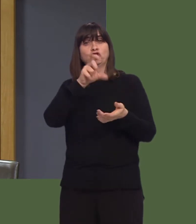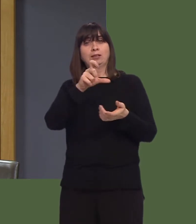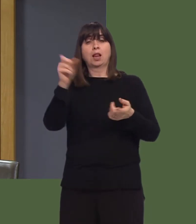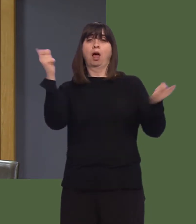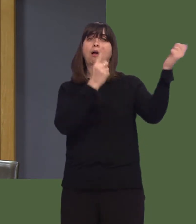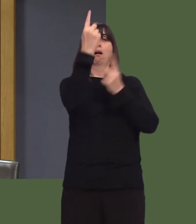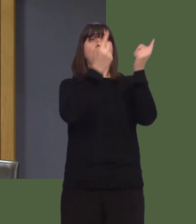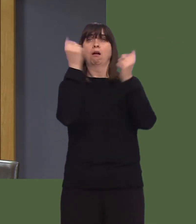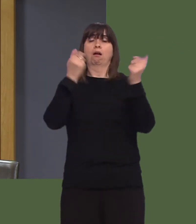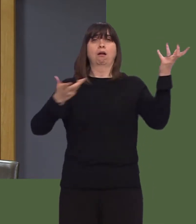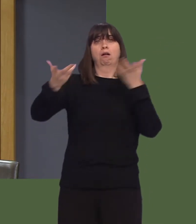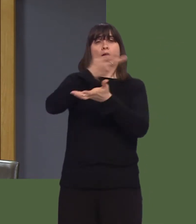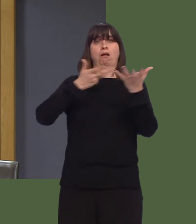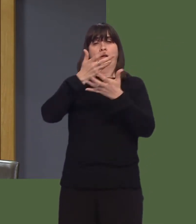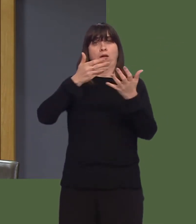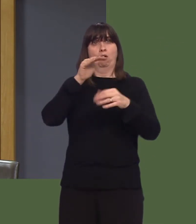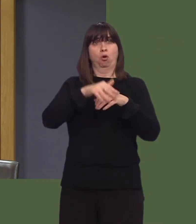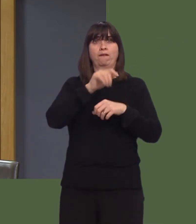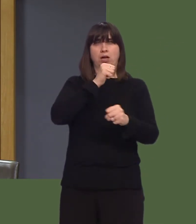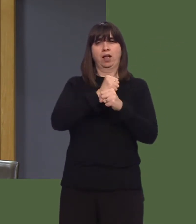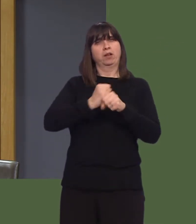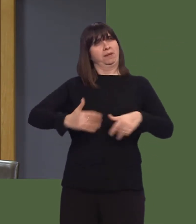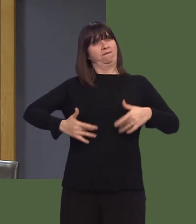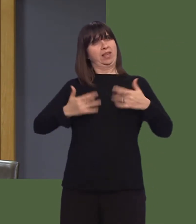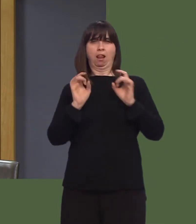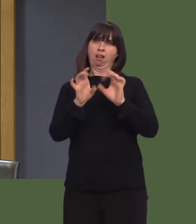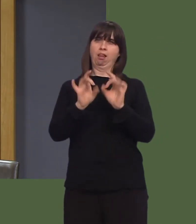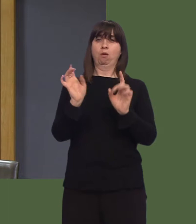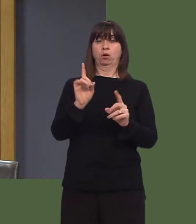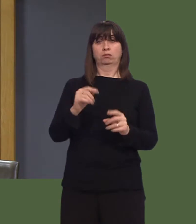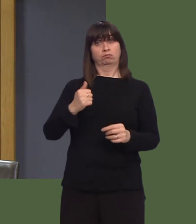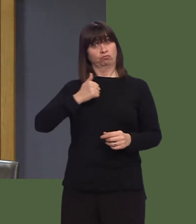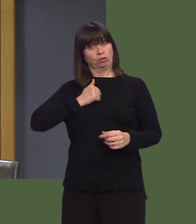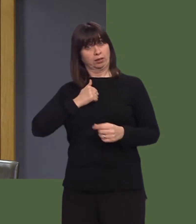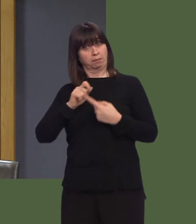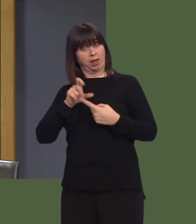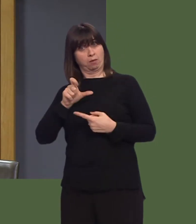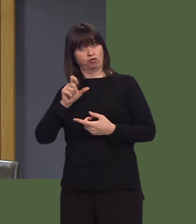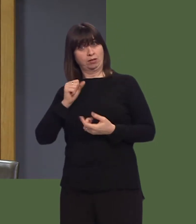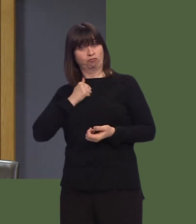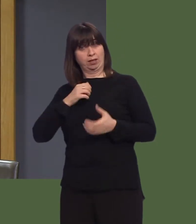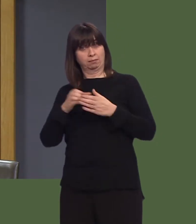them exactly what your Governmentís views are on whatís happened? Would you agree with Plaid Cymru that the way in which universities have treated our